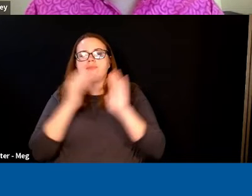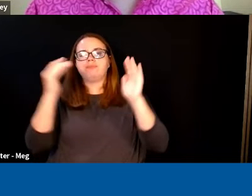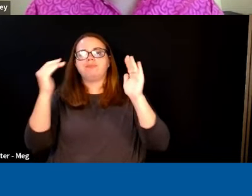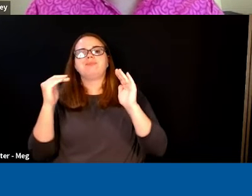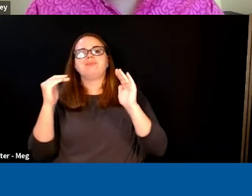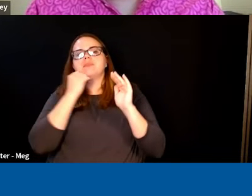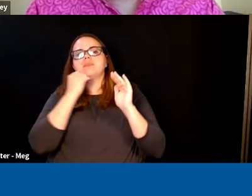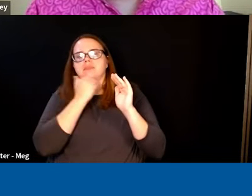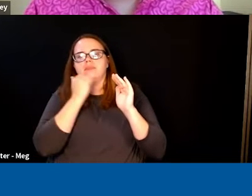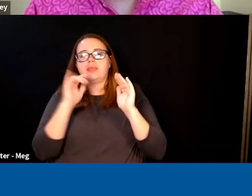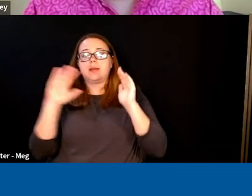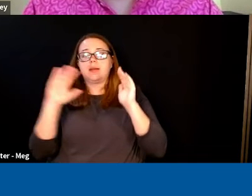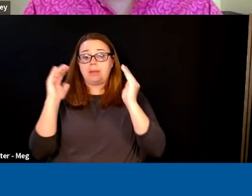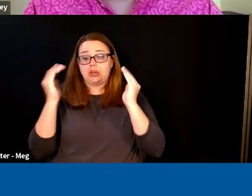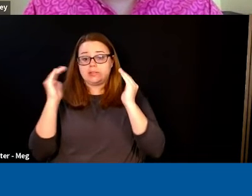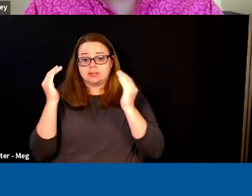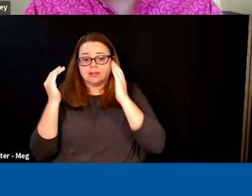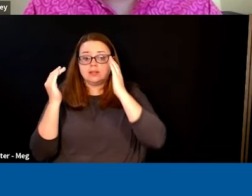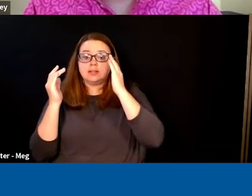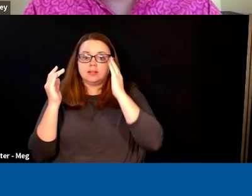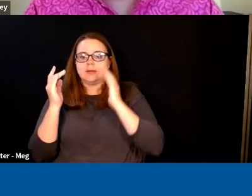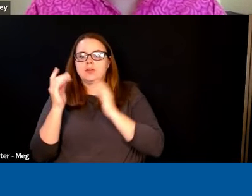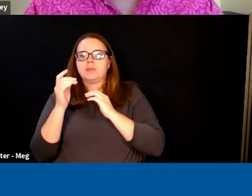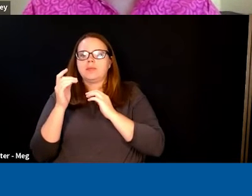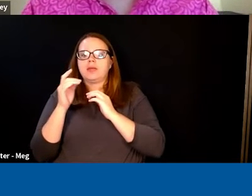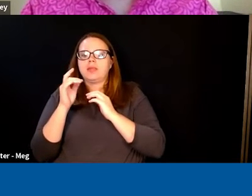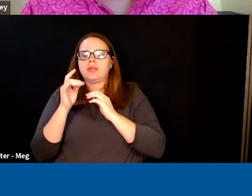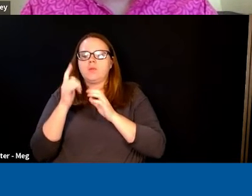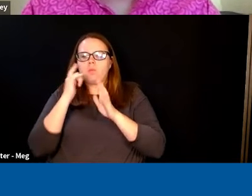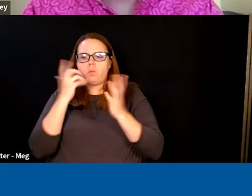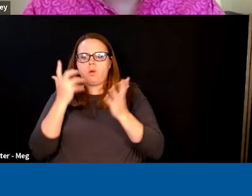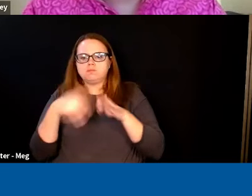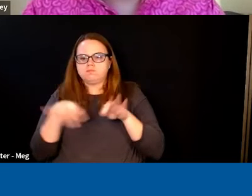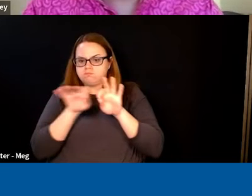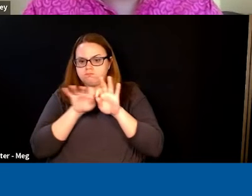Here's the comparison. So, you know, the notable things here are slight shifting in verbiage